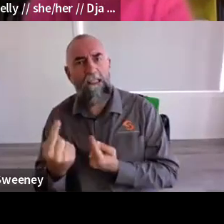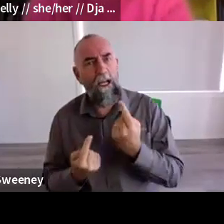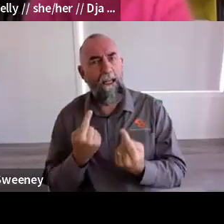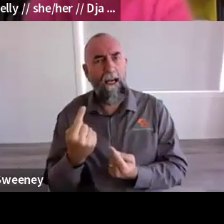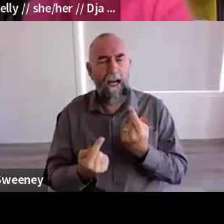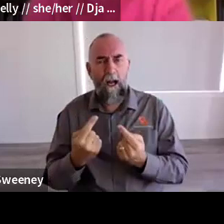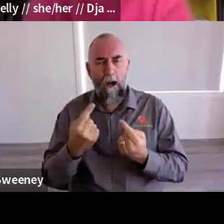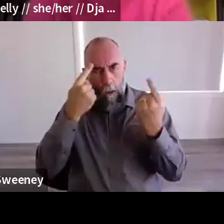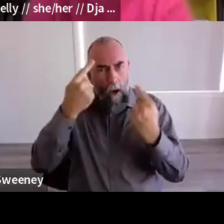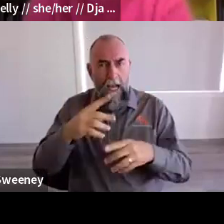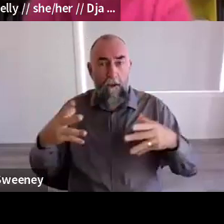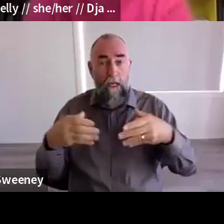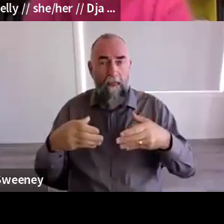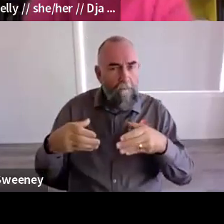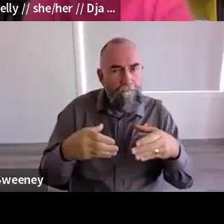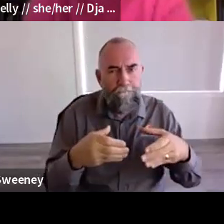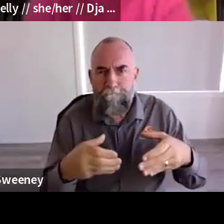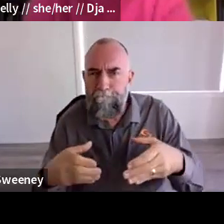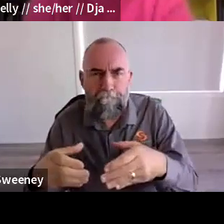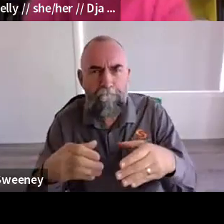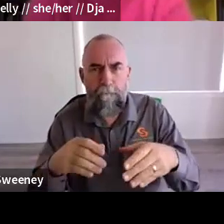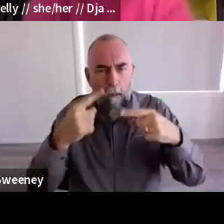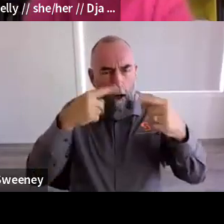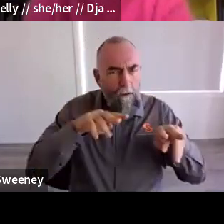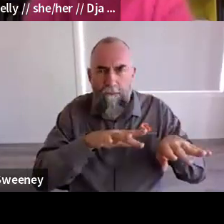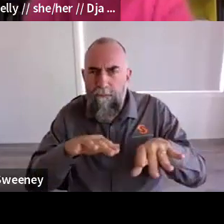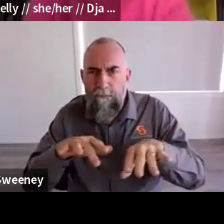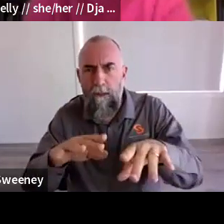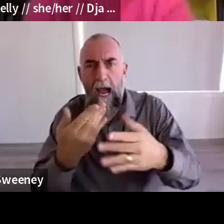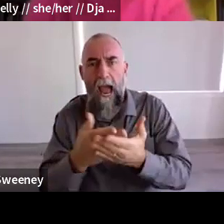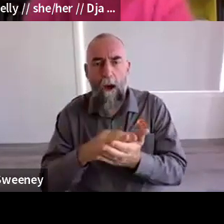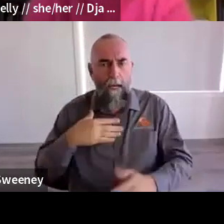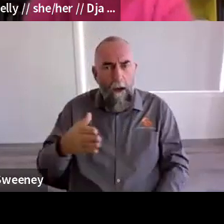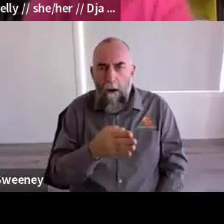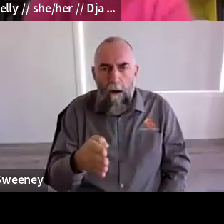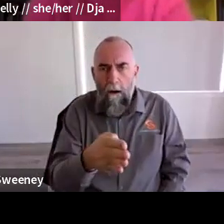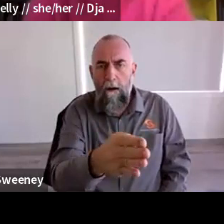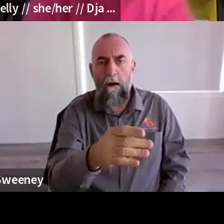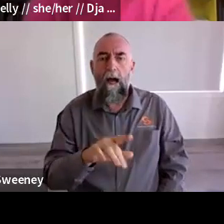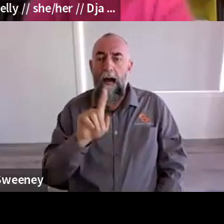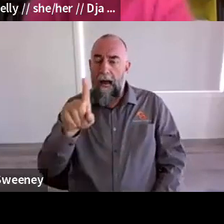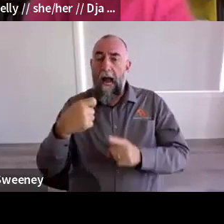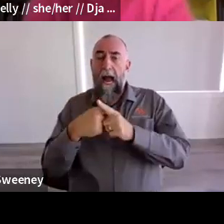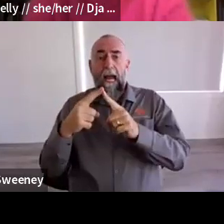challenges. But they're also collective challenges. And really supporting each